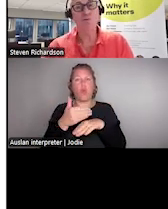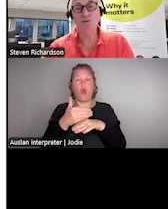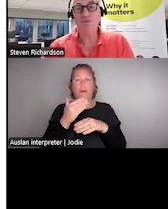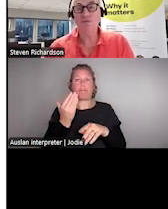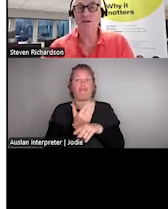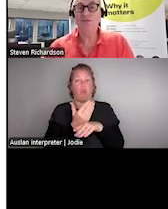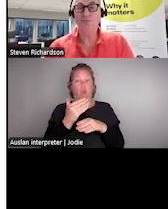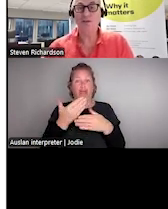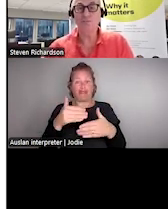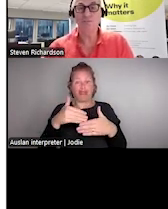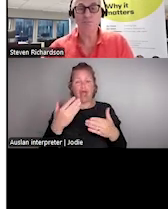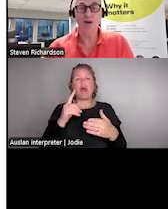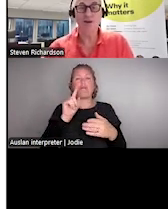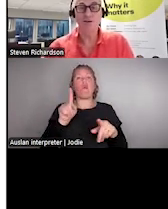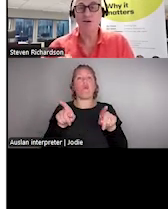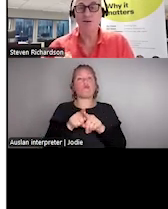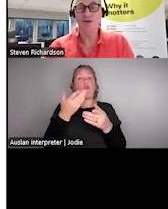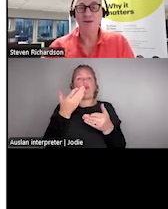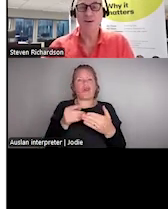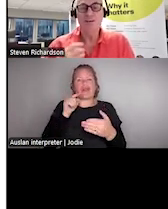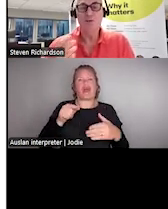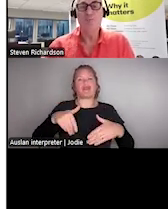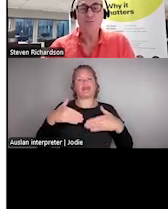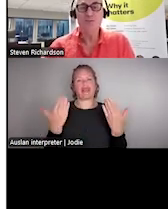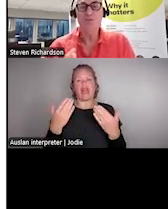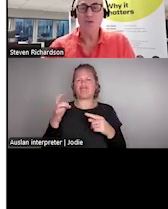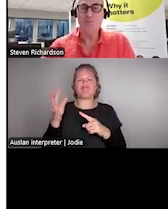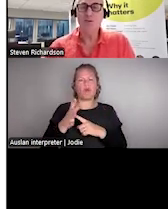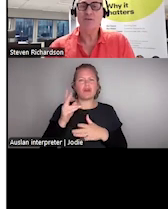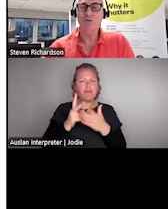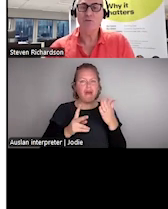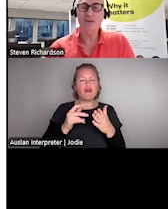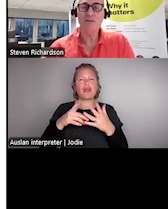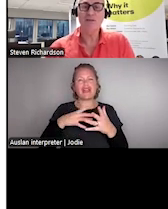on the Giving Day is a really important part of that. So boosting your networks and contacts.